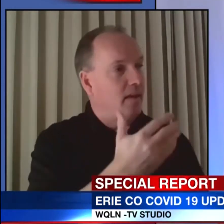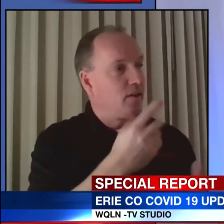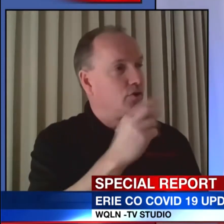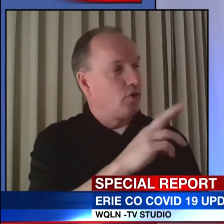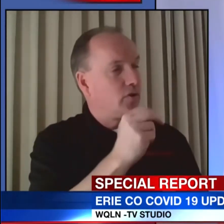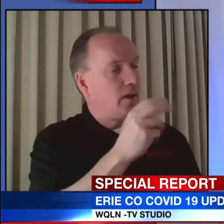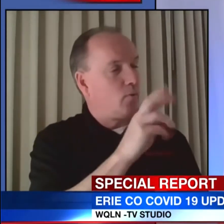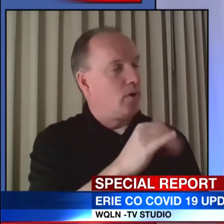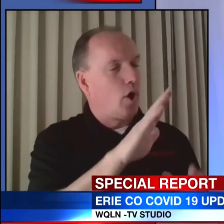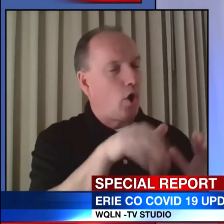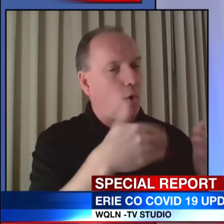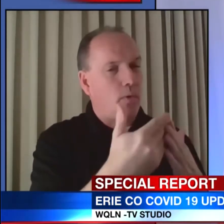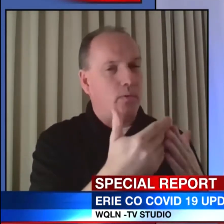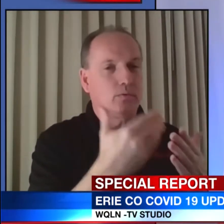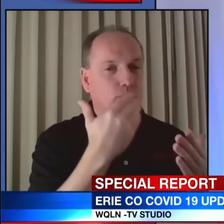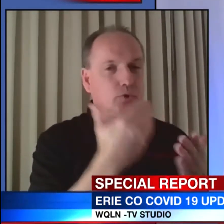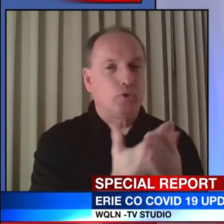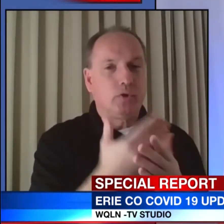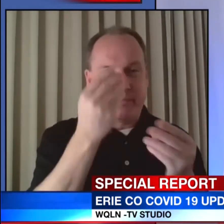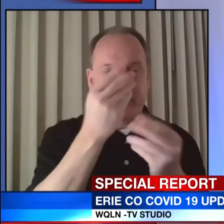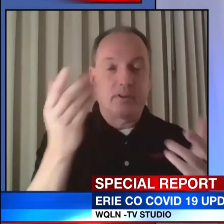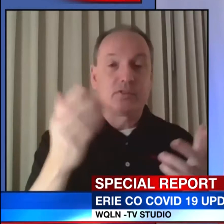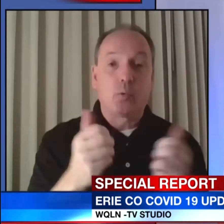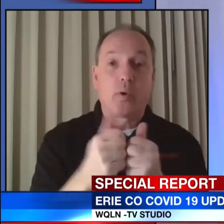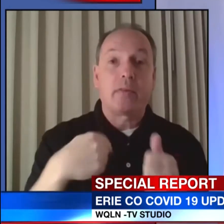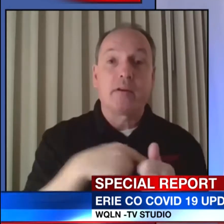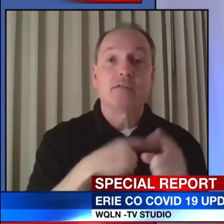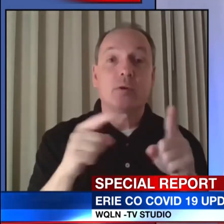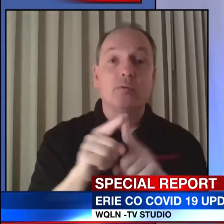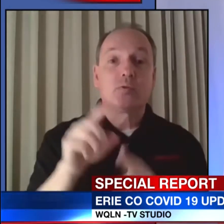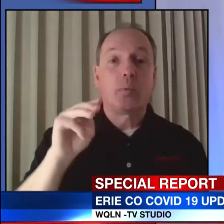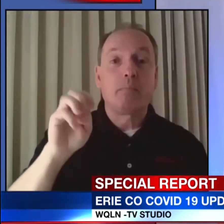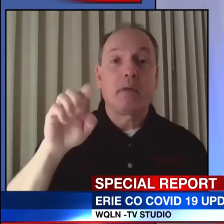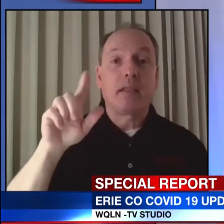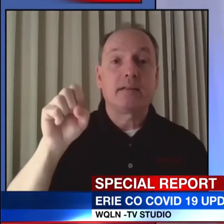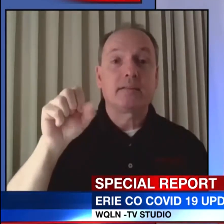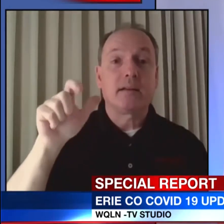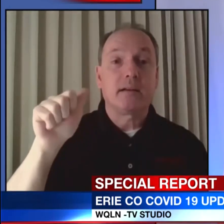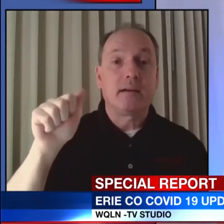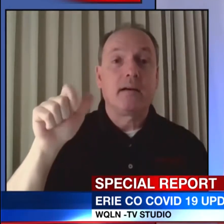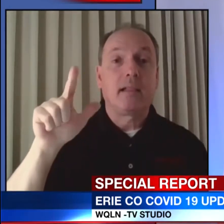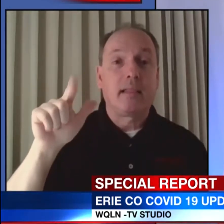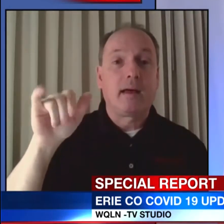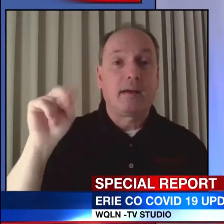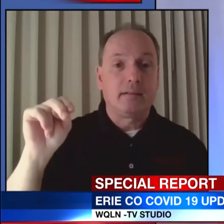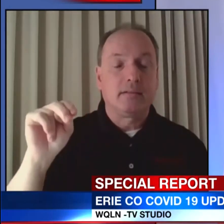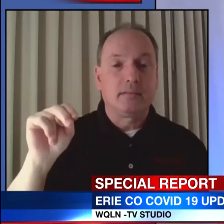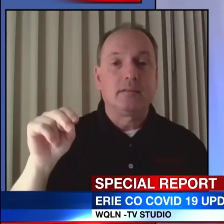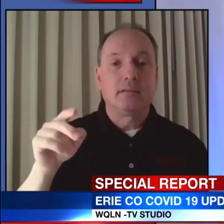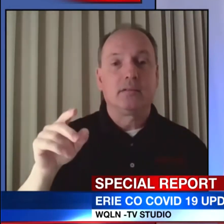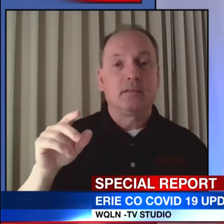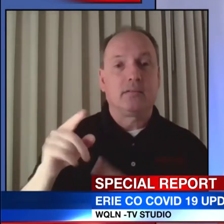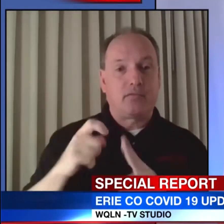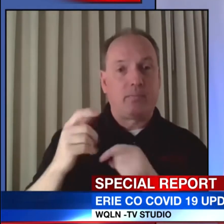GET IT. THANK YOU, DOCTOR. AS ALWAYS GREAT INFORMATION.